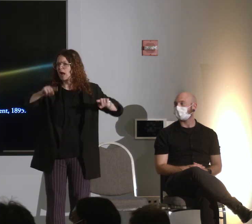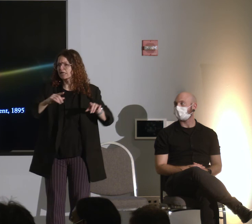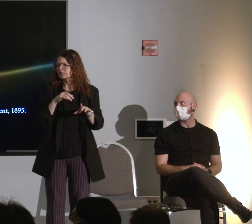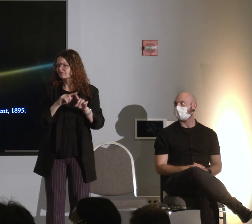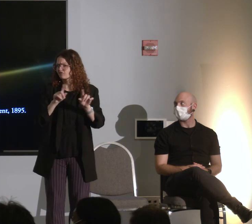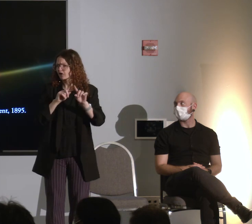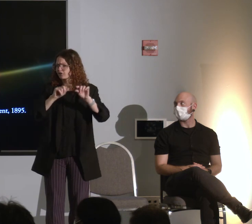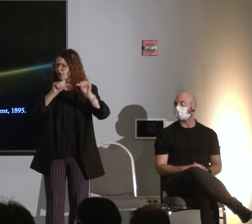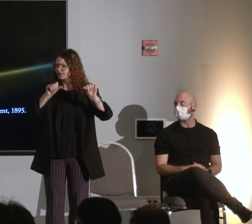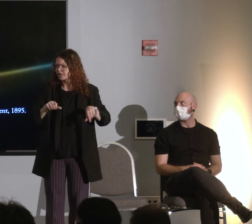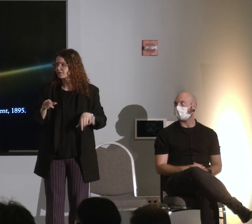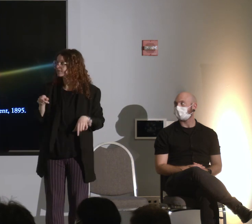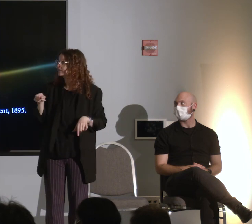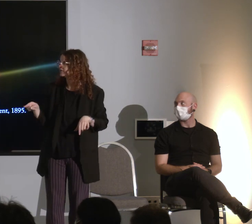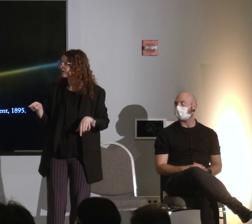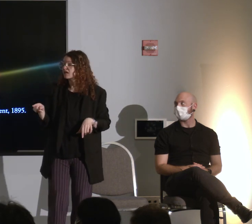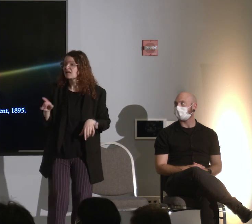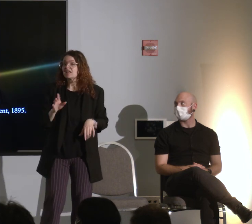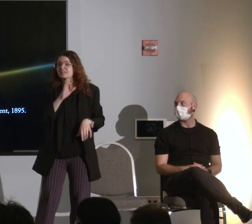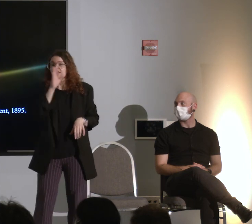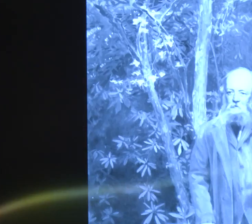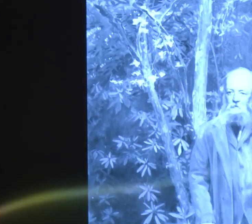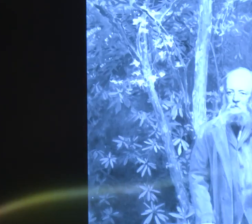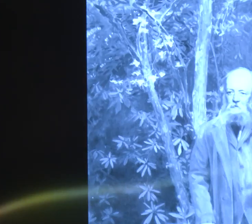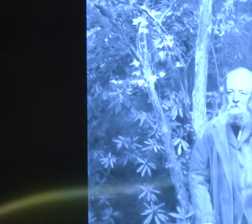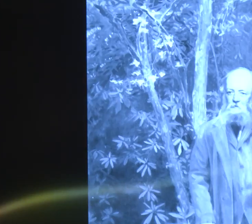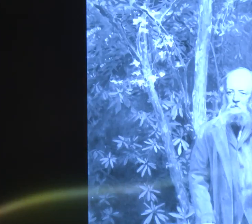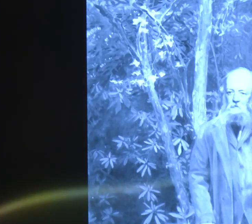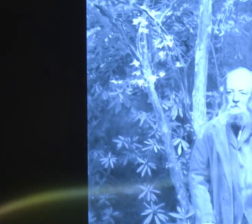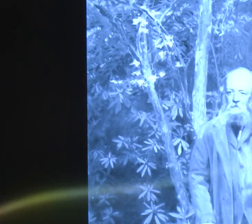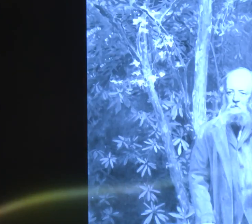Of course, he and Richardson never had a formal partnership. He did have a formal partnership with